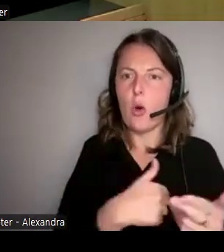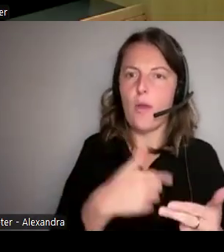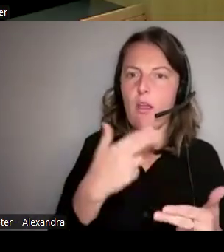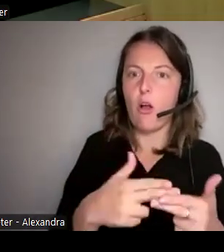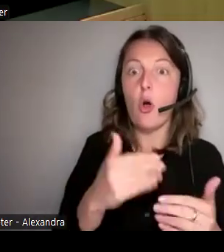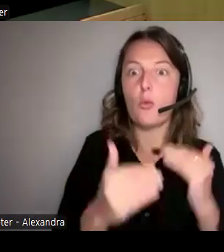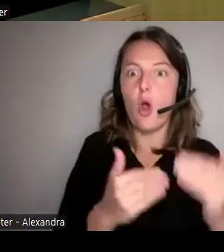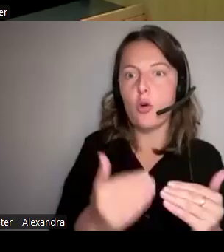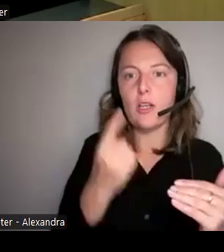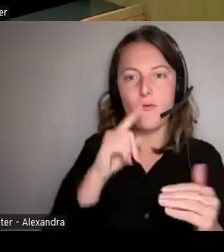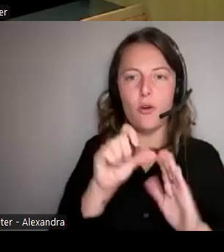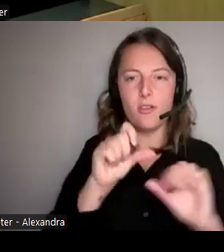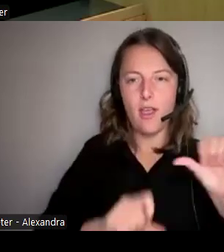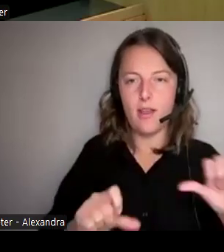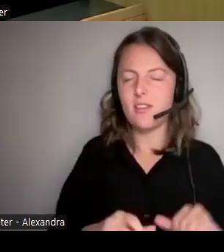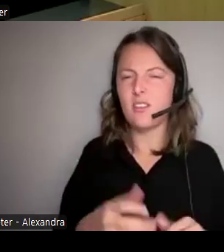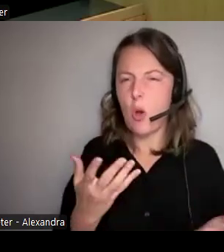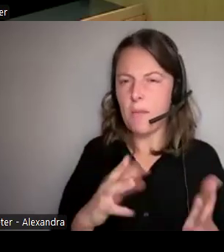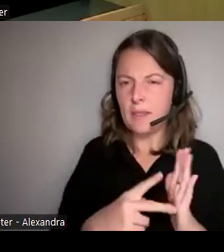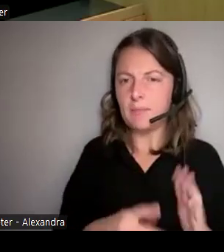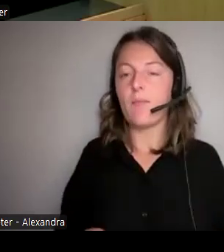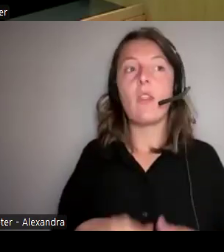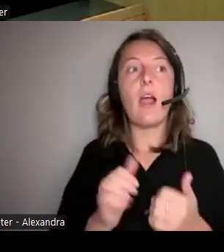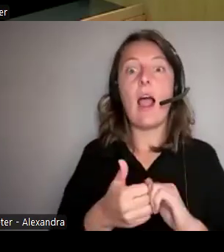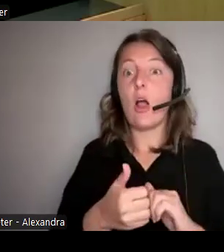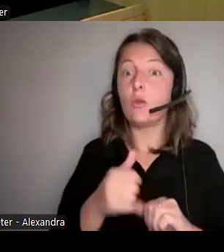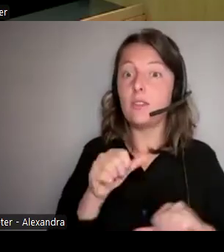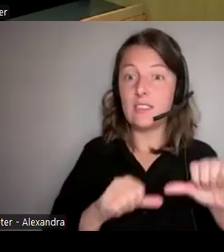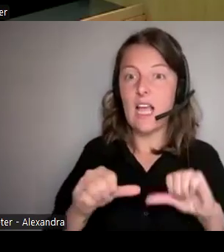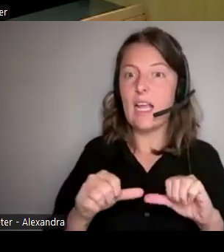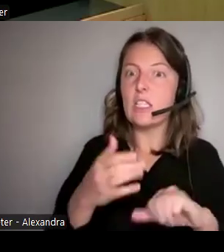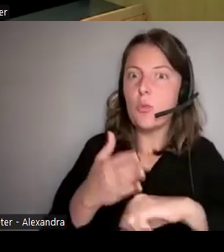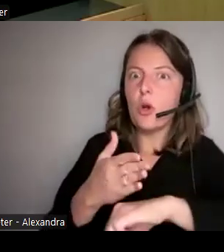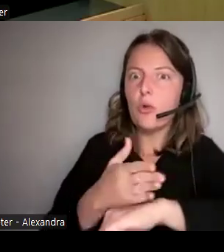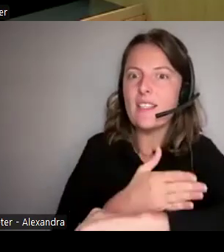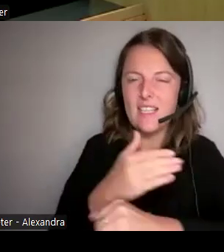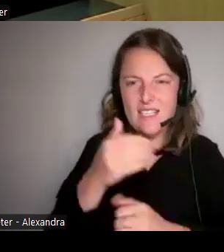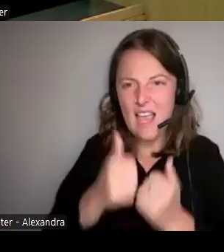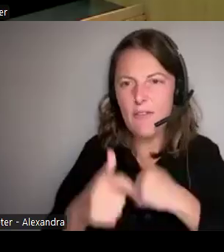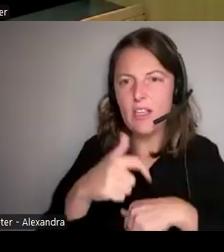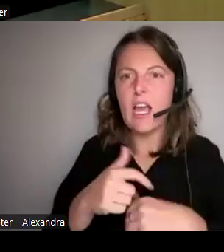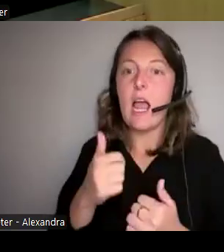is how the best science progresses over time. Each iteration building on what she has helped